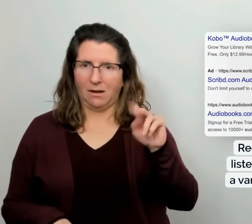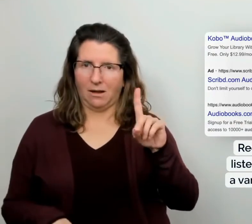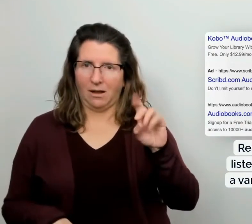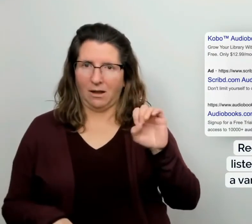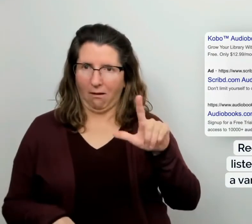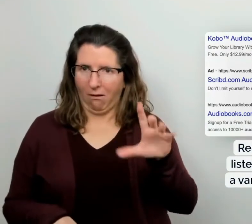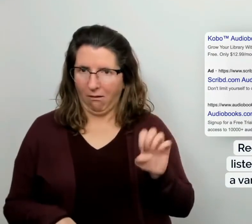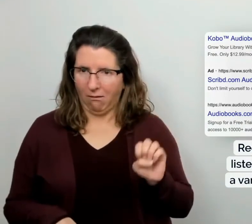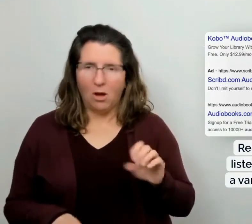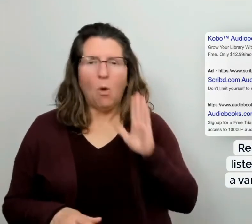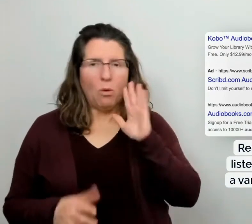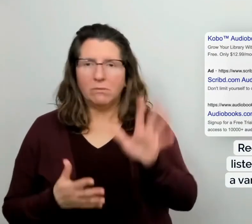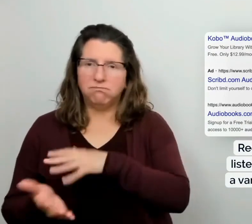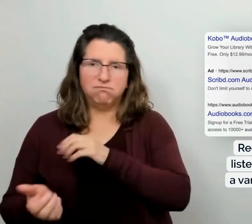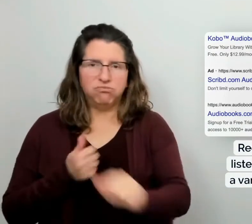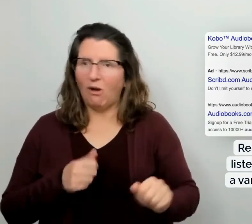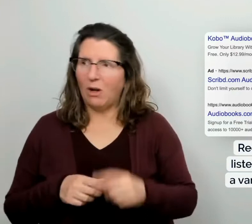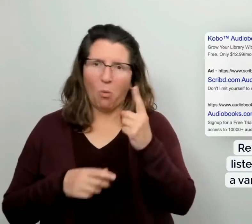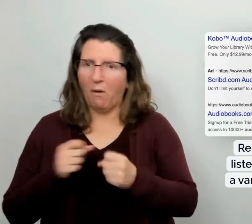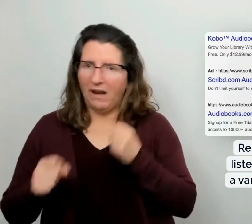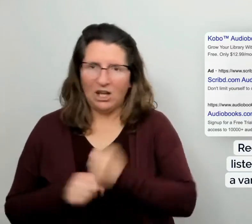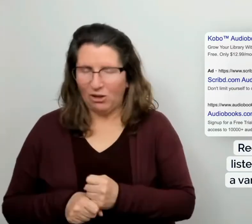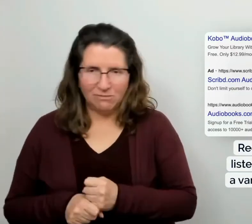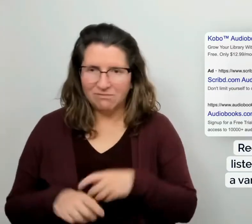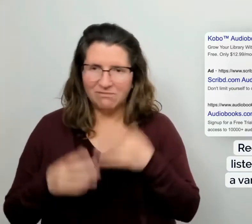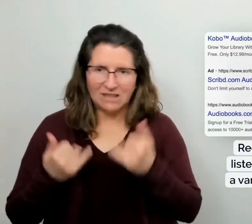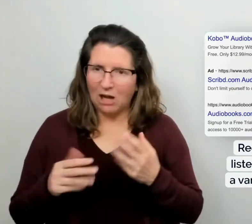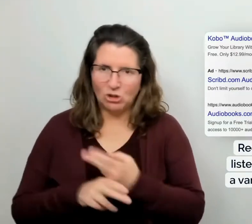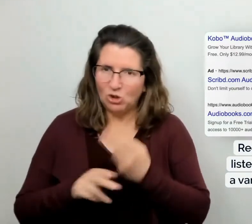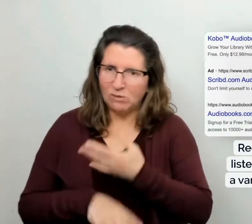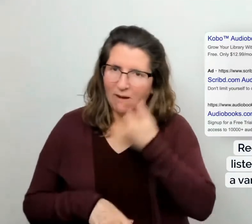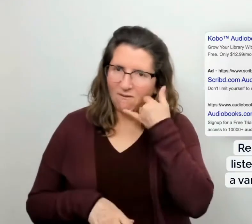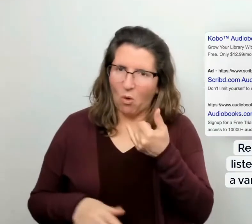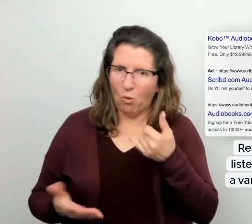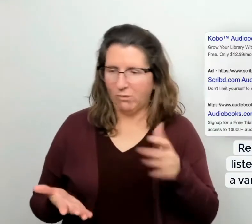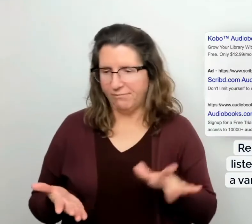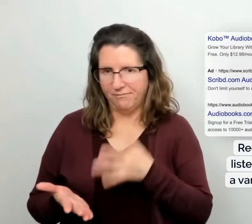It was completely worn out after only a year. Now I just use my phone!